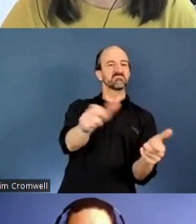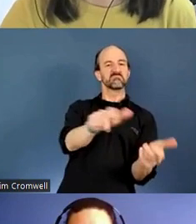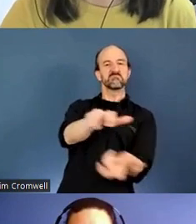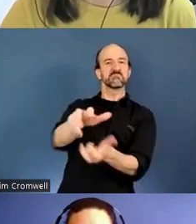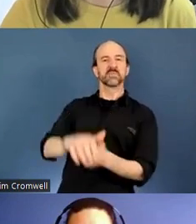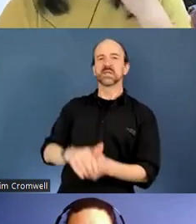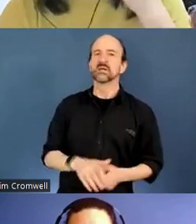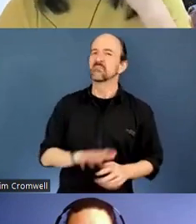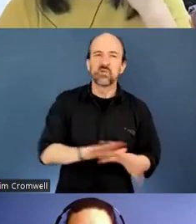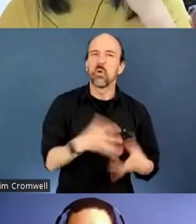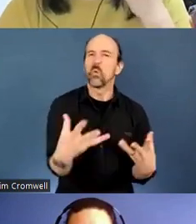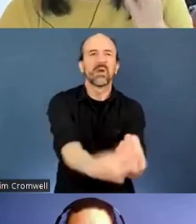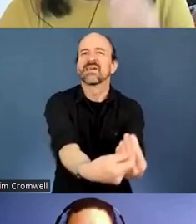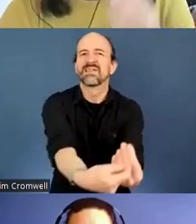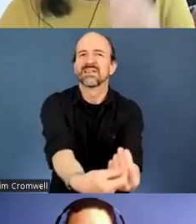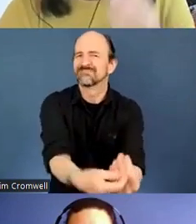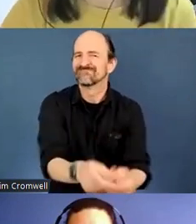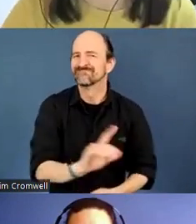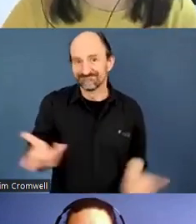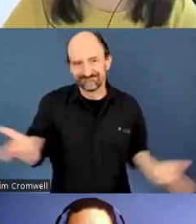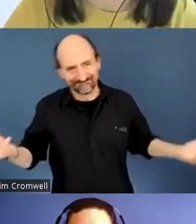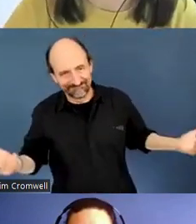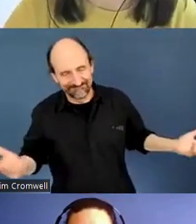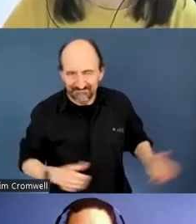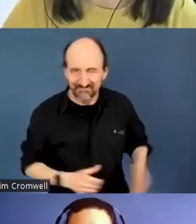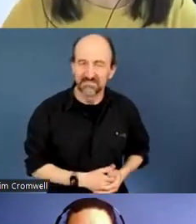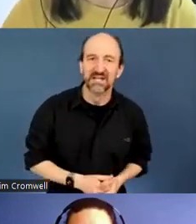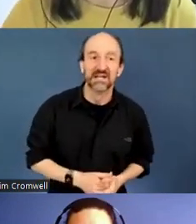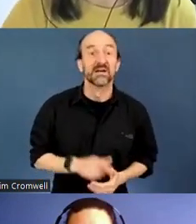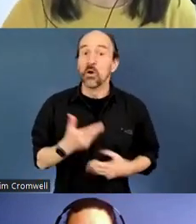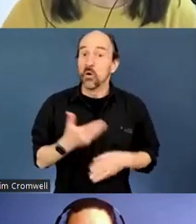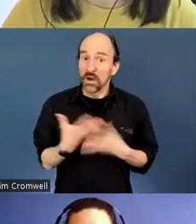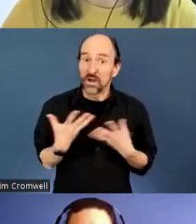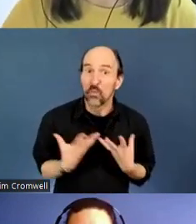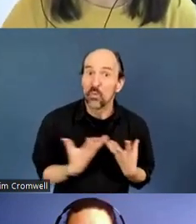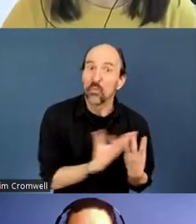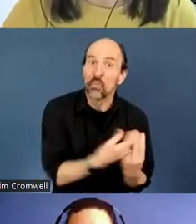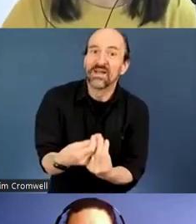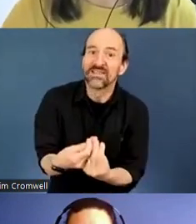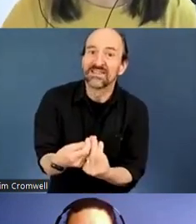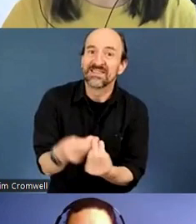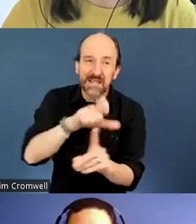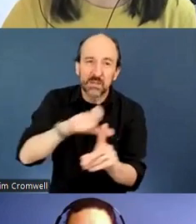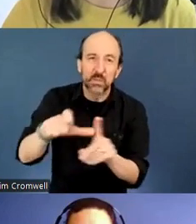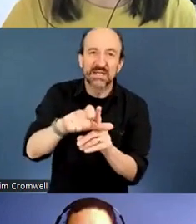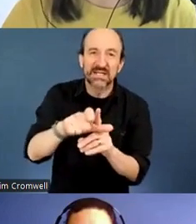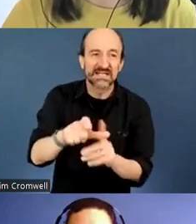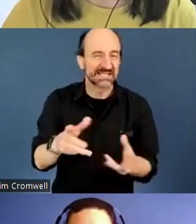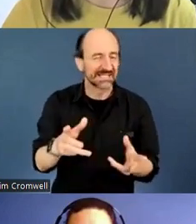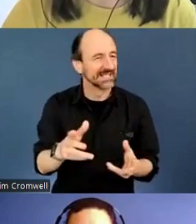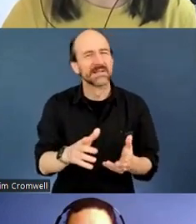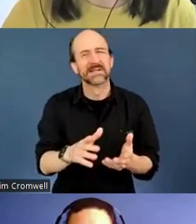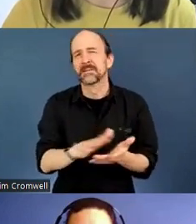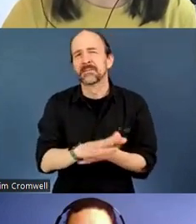And doing the latter so in other words working with community members just makes in our opinion so much more sense.